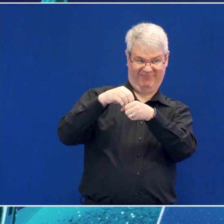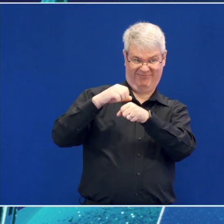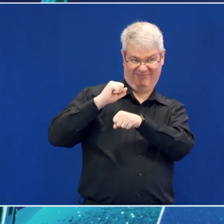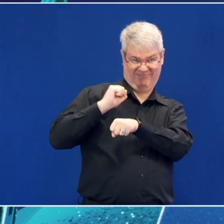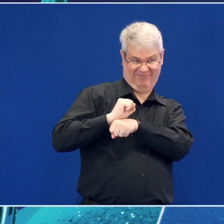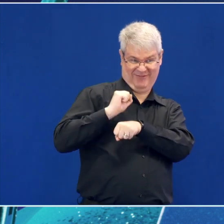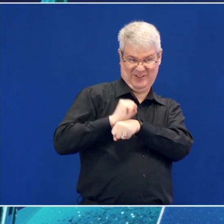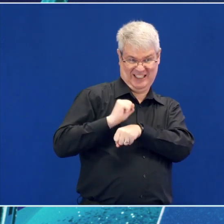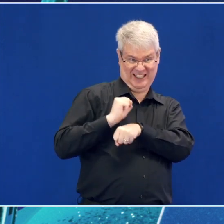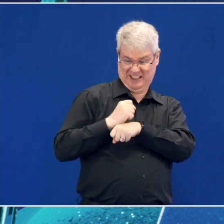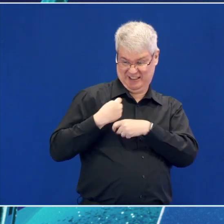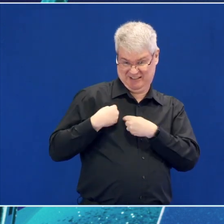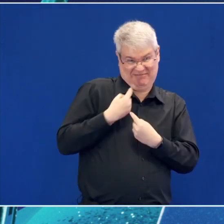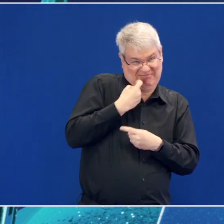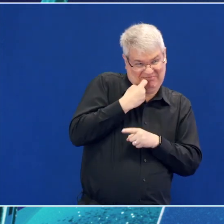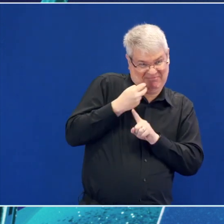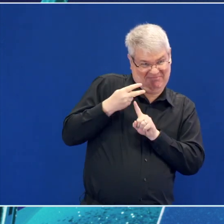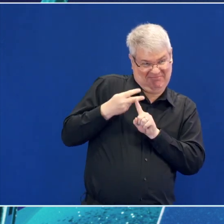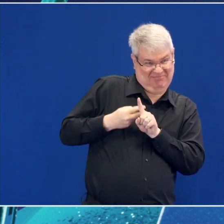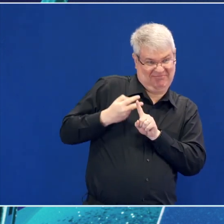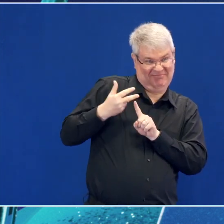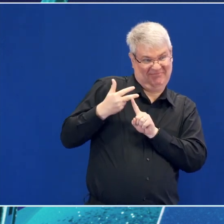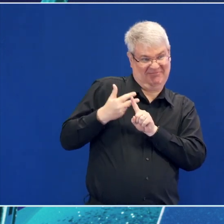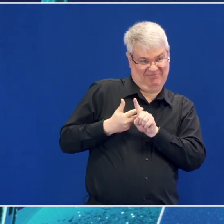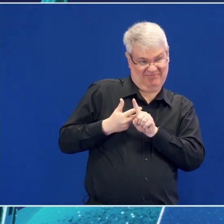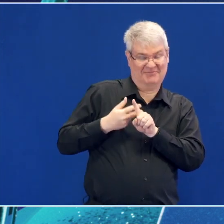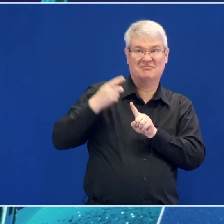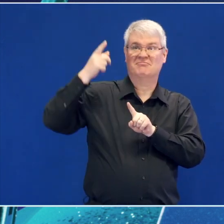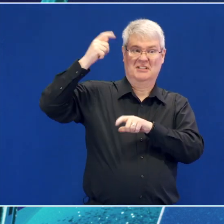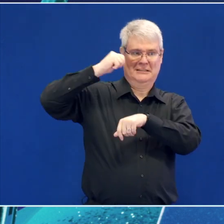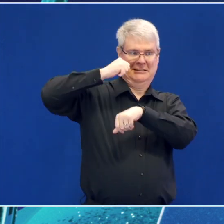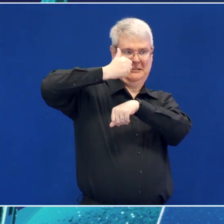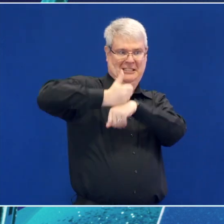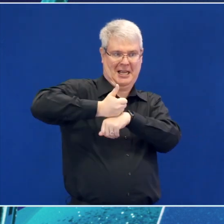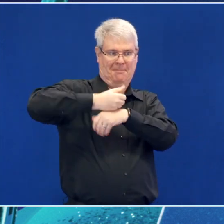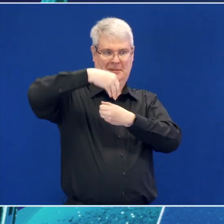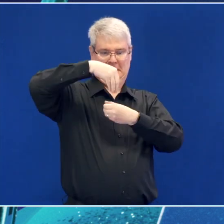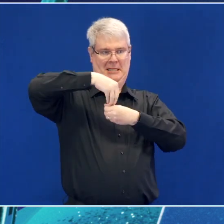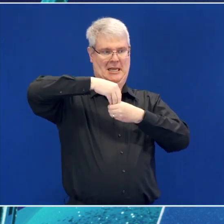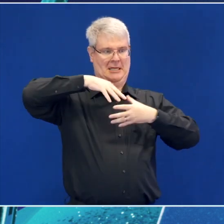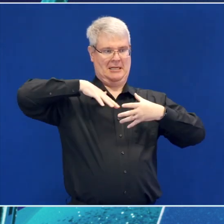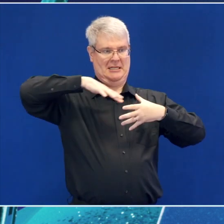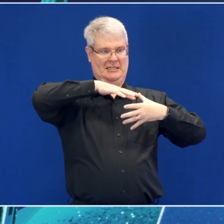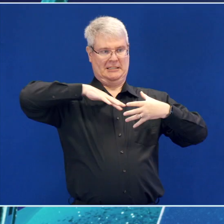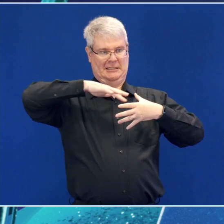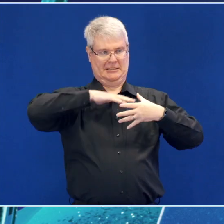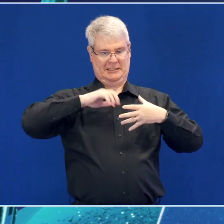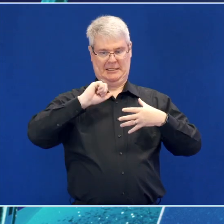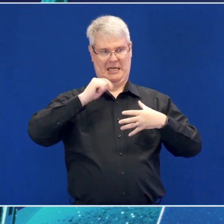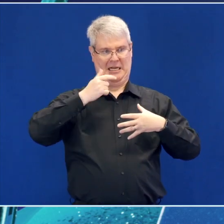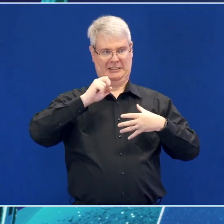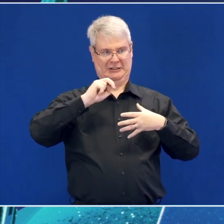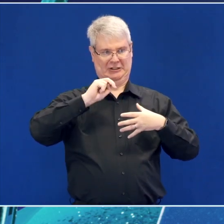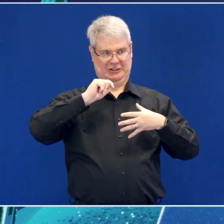on building our internal accessibility agent inside of GitHub.